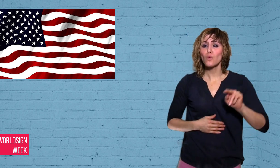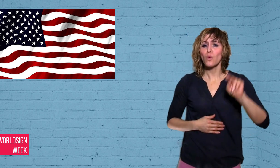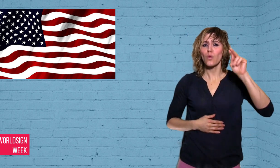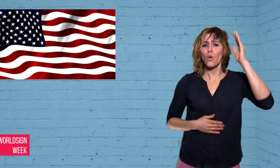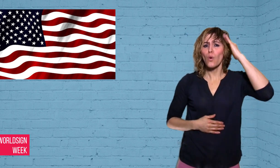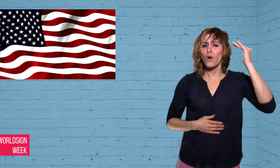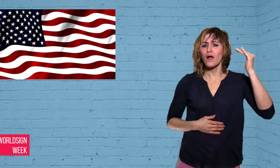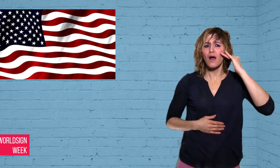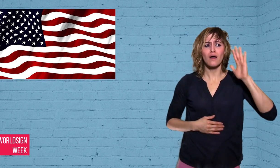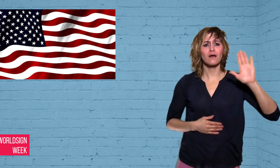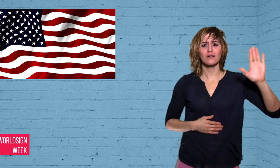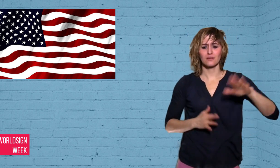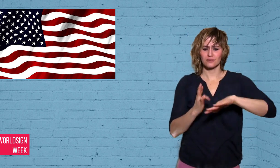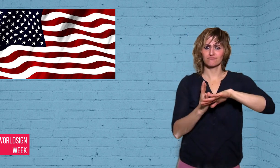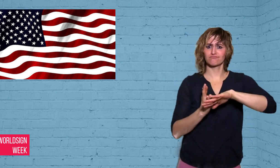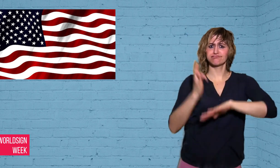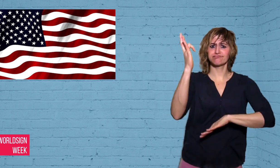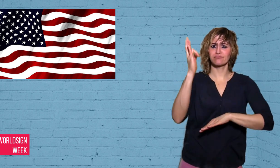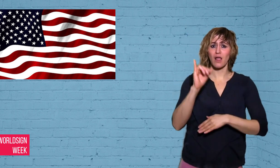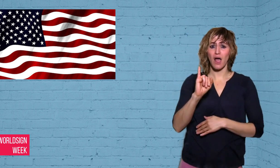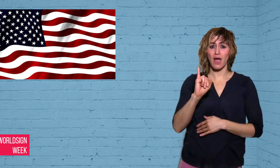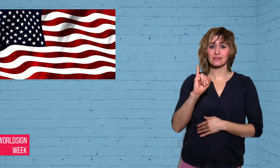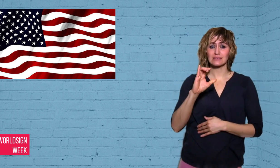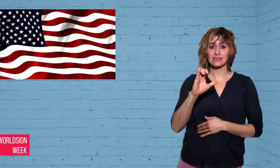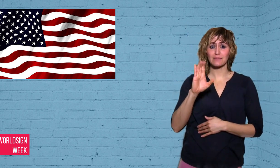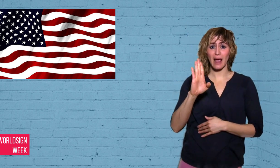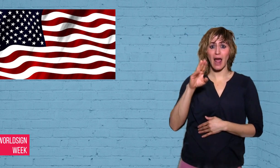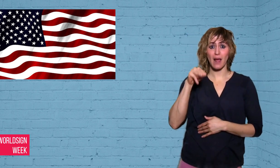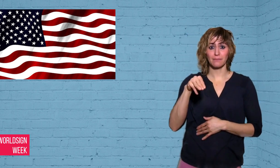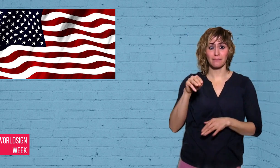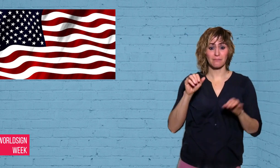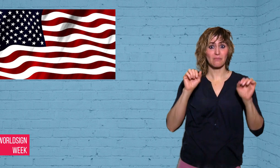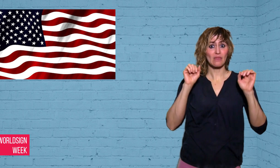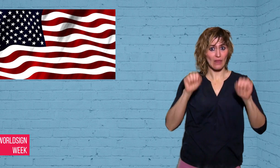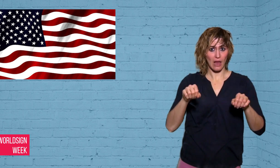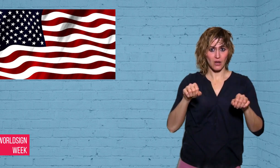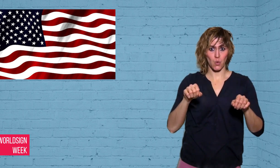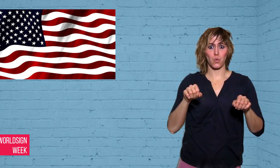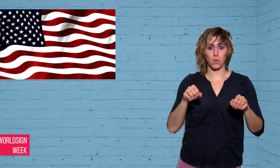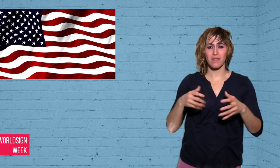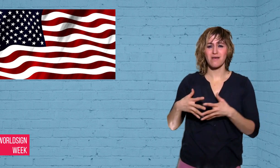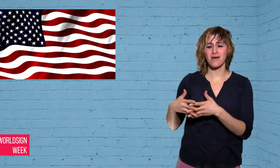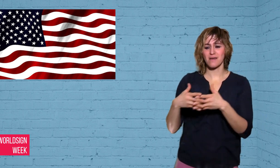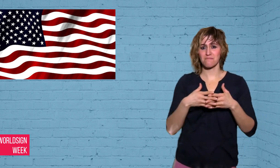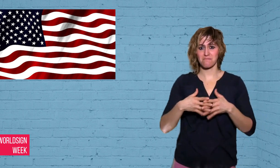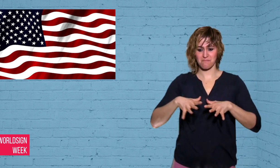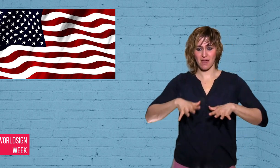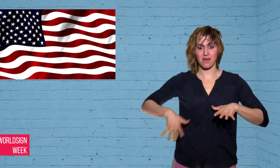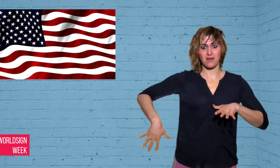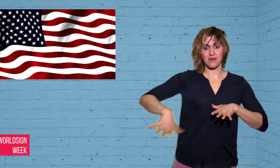some are designed to travel 10,000 kilometres or further!